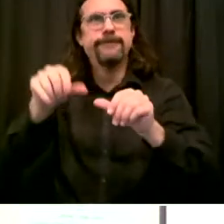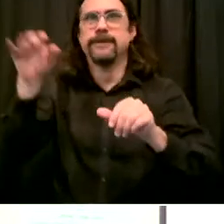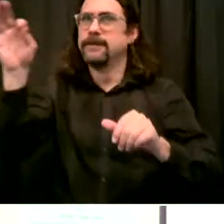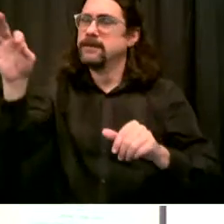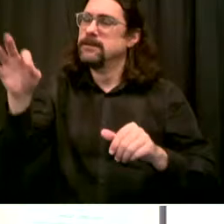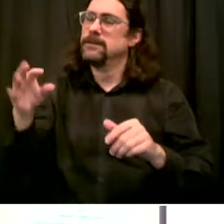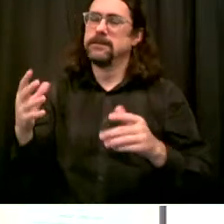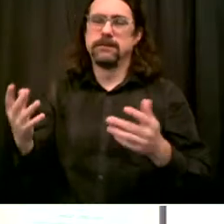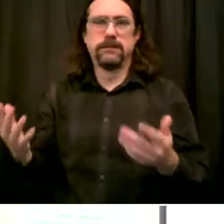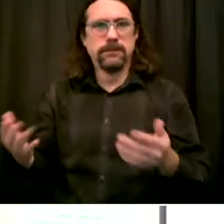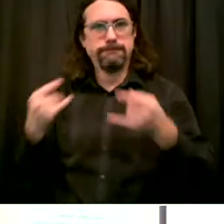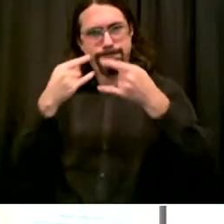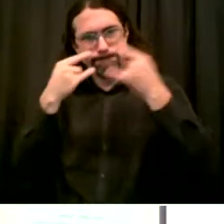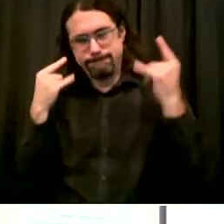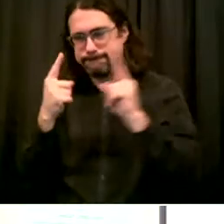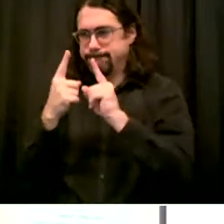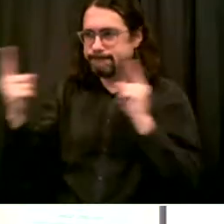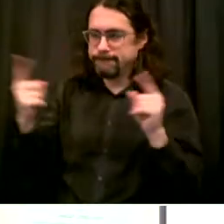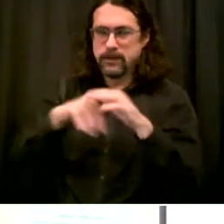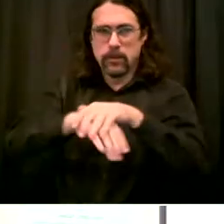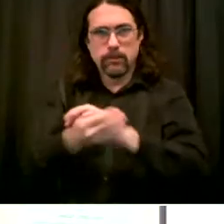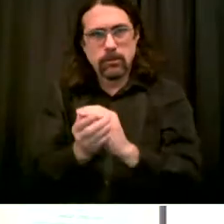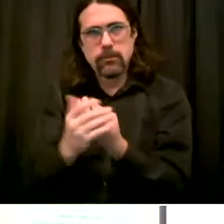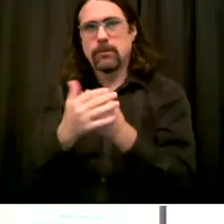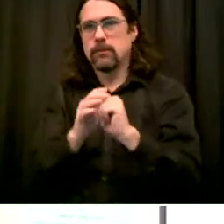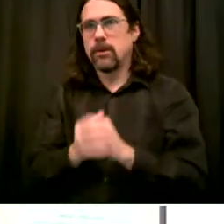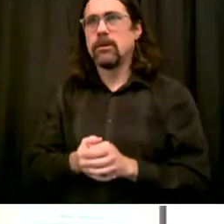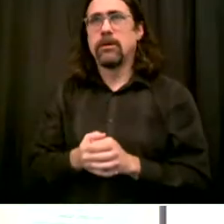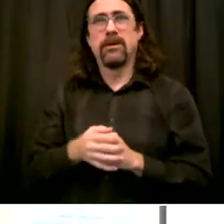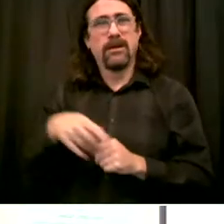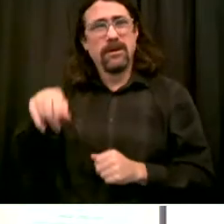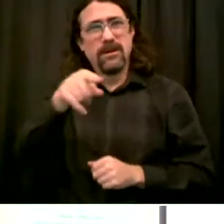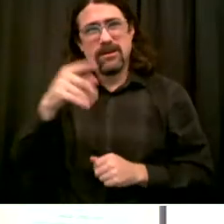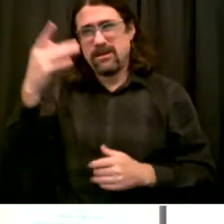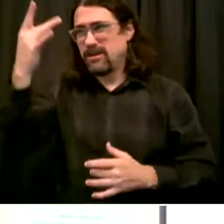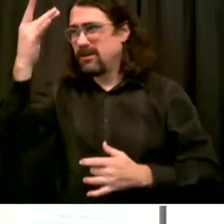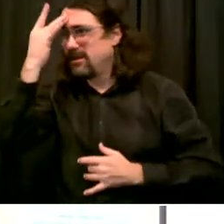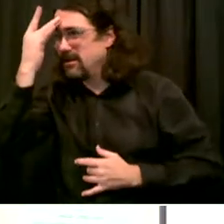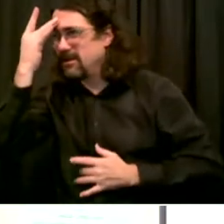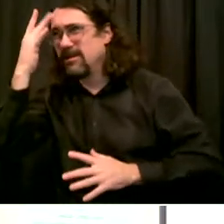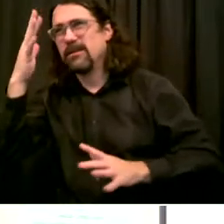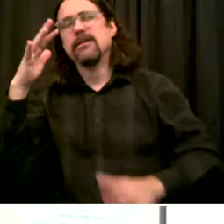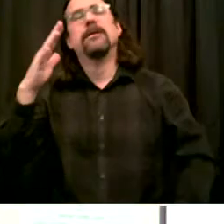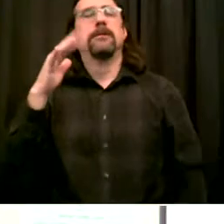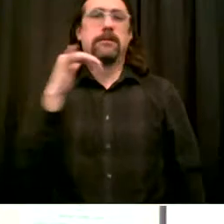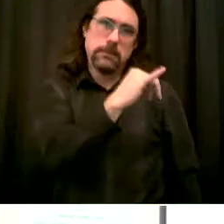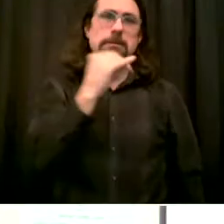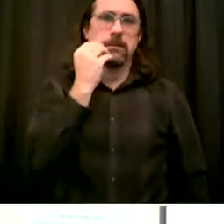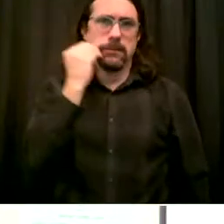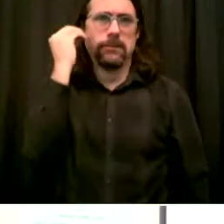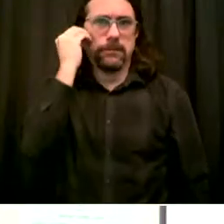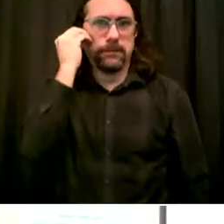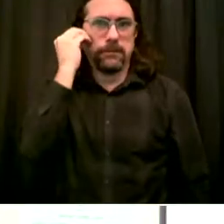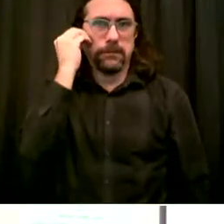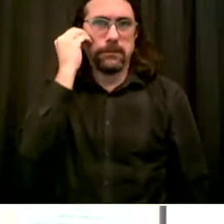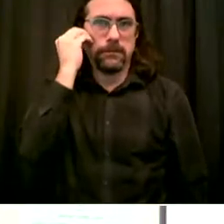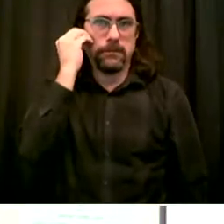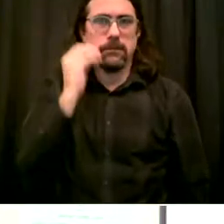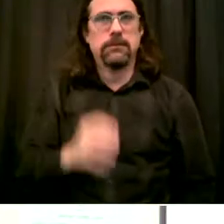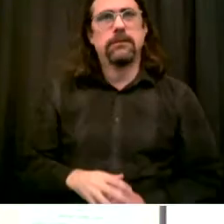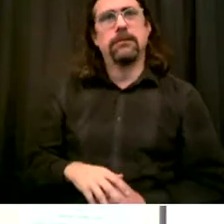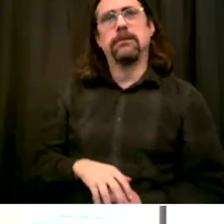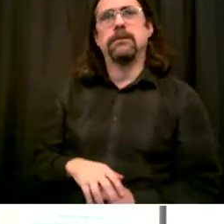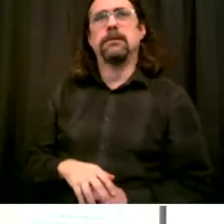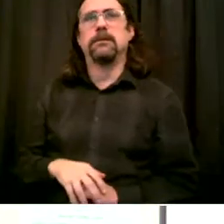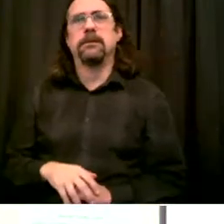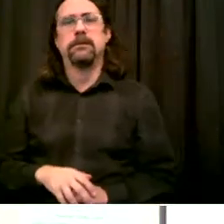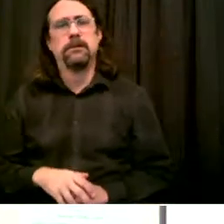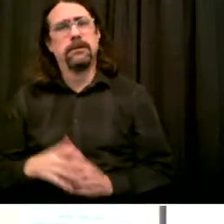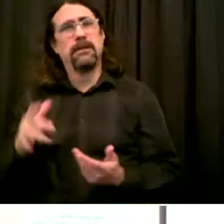HANDS. STAY HOME IF YOU ARE